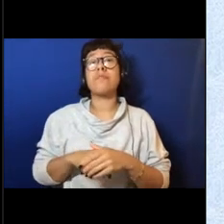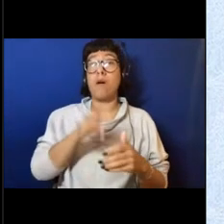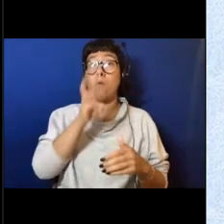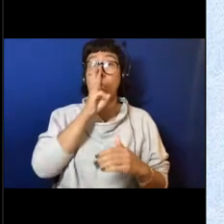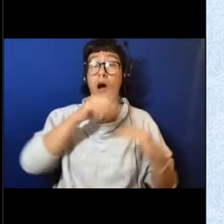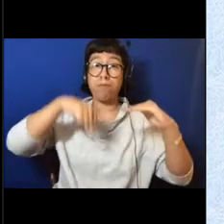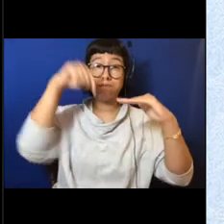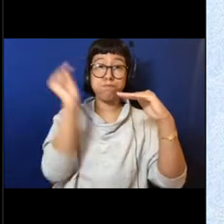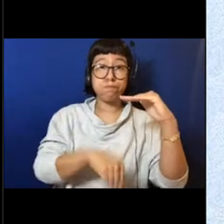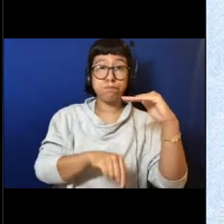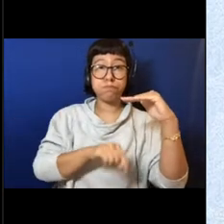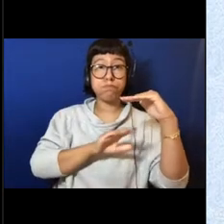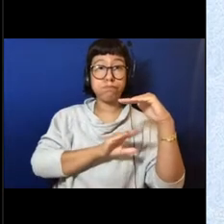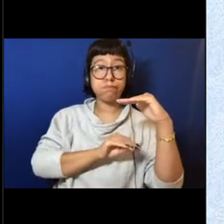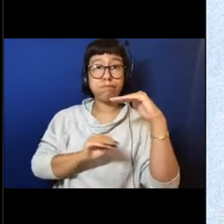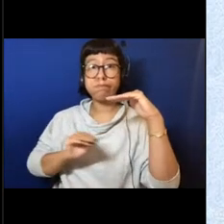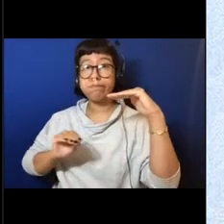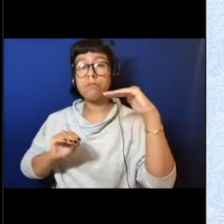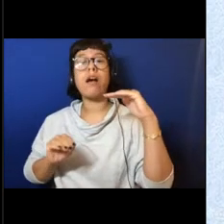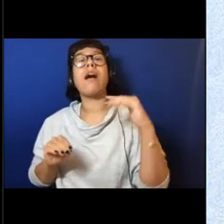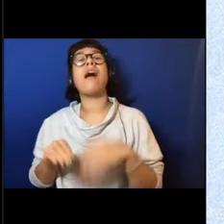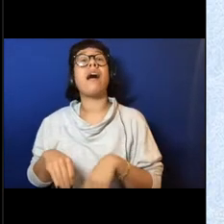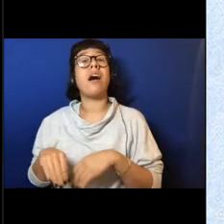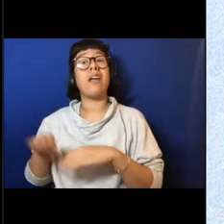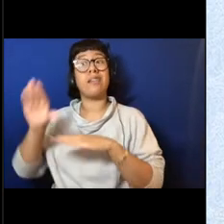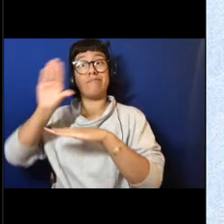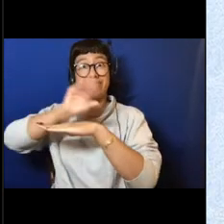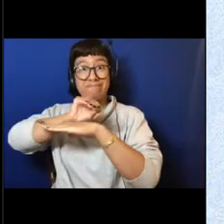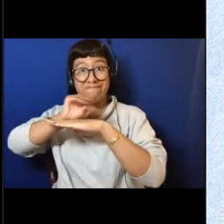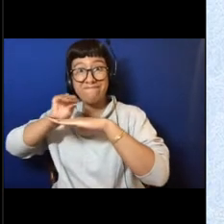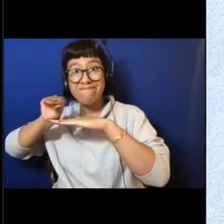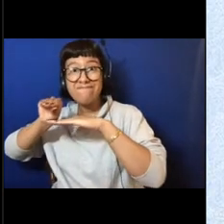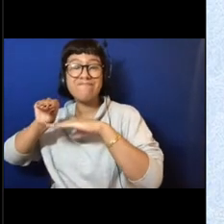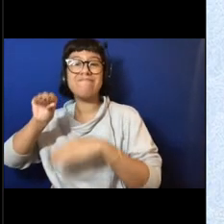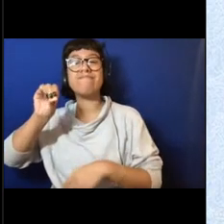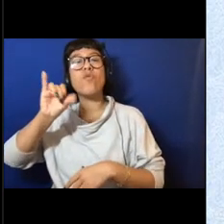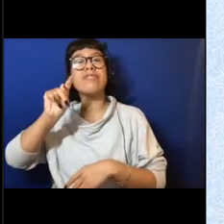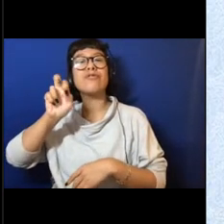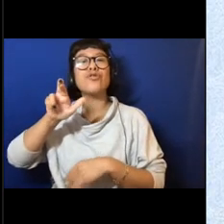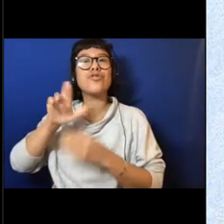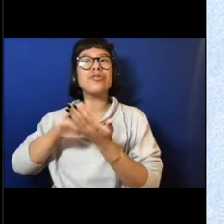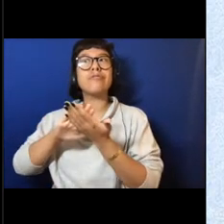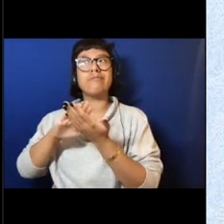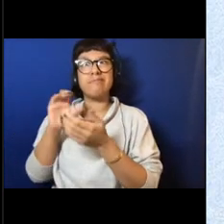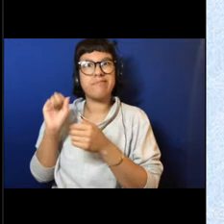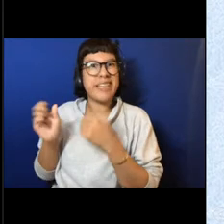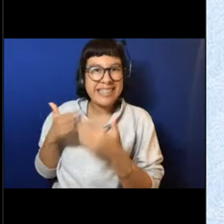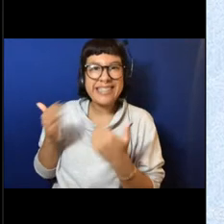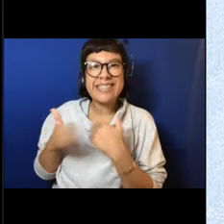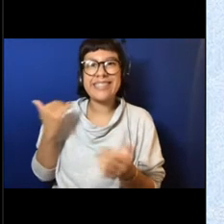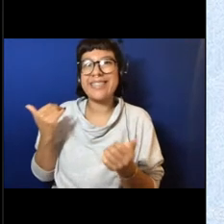by the water all the time, and then in shallower water, these oysters become exposed when the tide goes down.